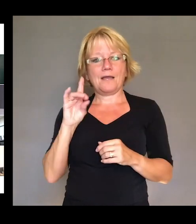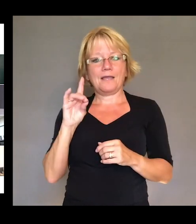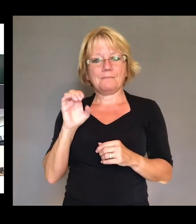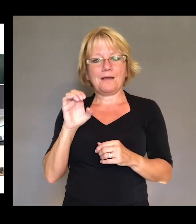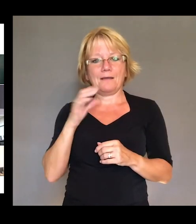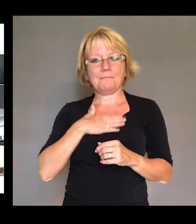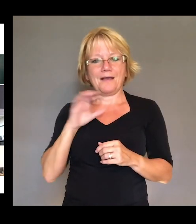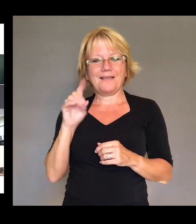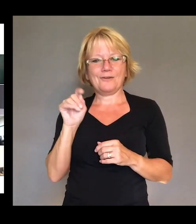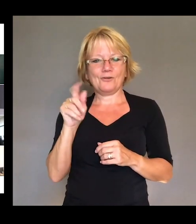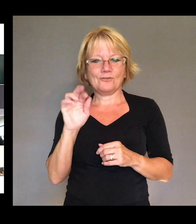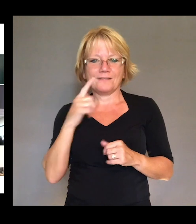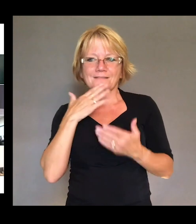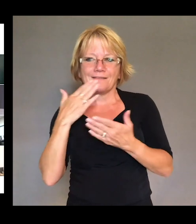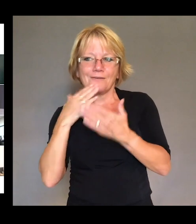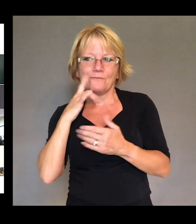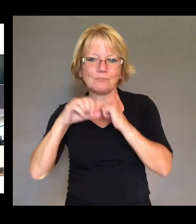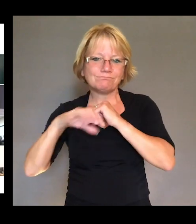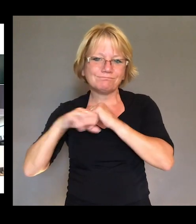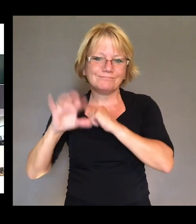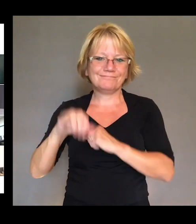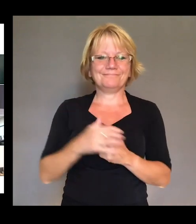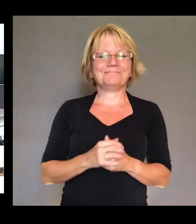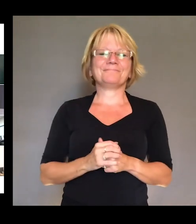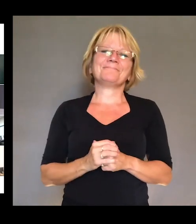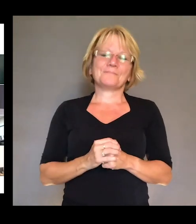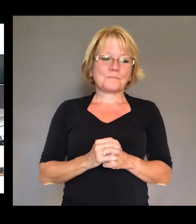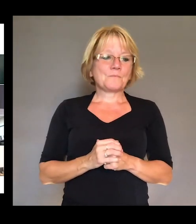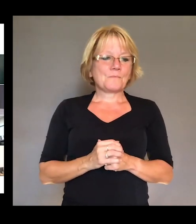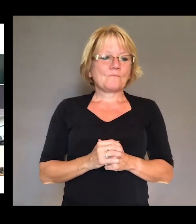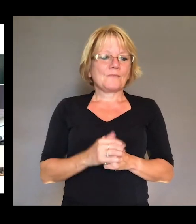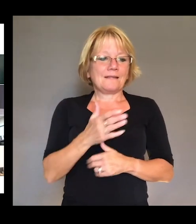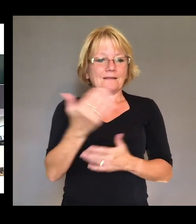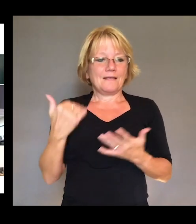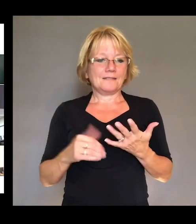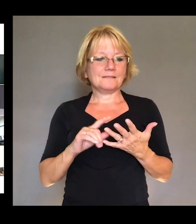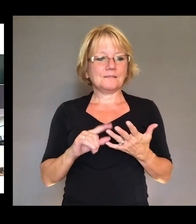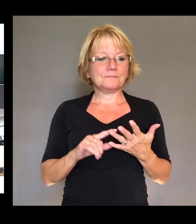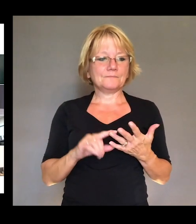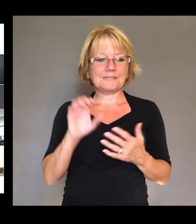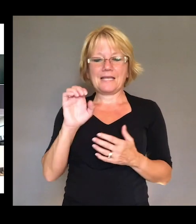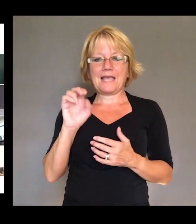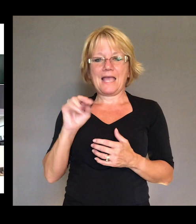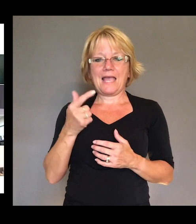So yeah, my editor, thanks you for the shout outs. No, absolutely. Next slide there Melissa.